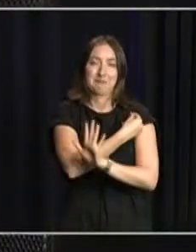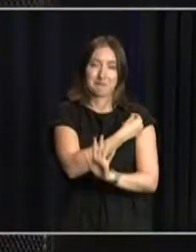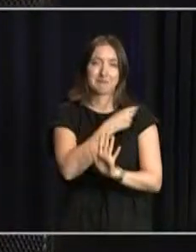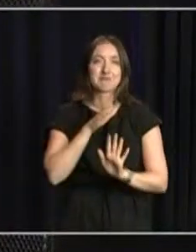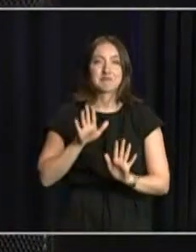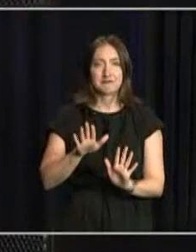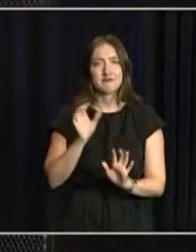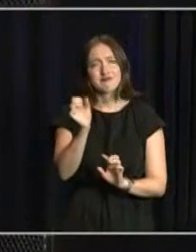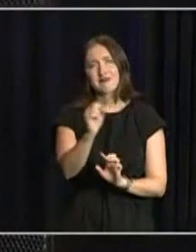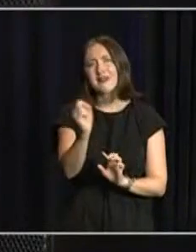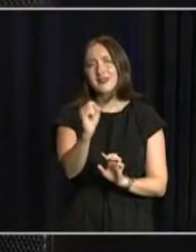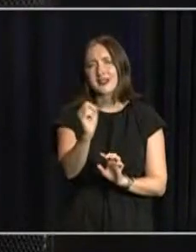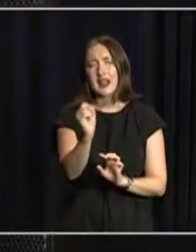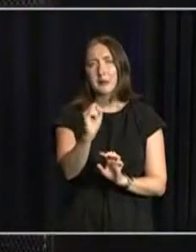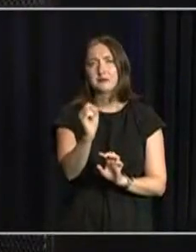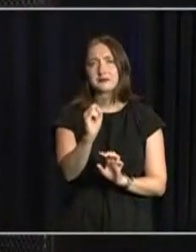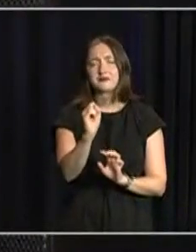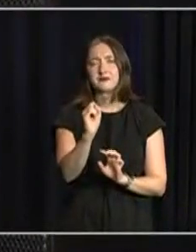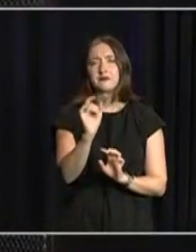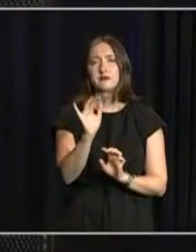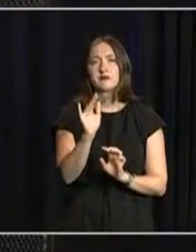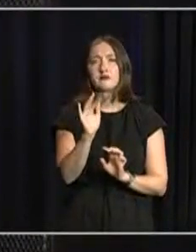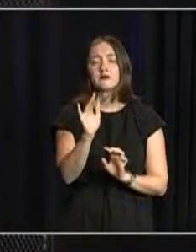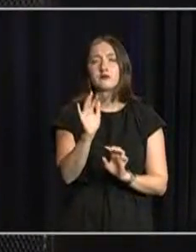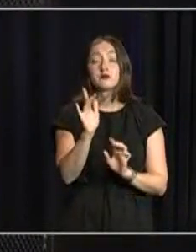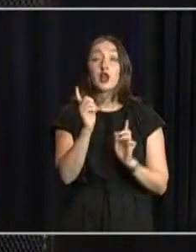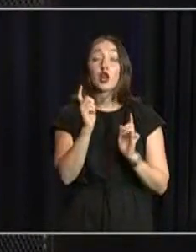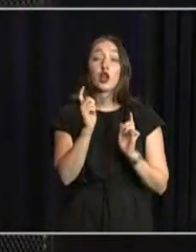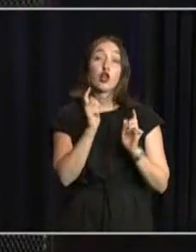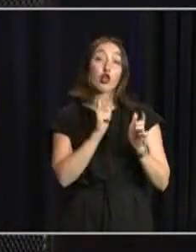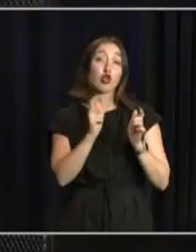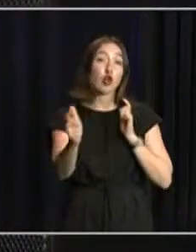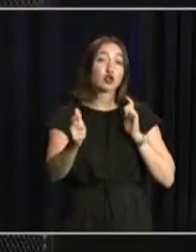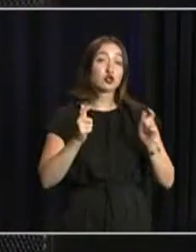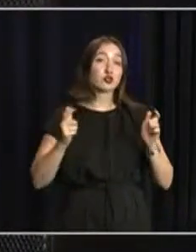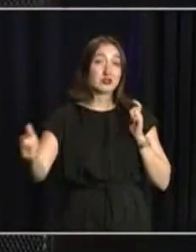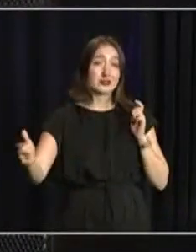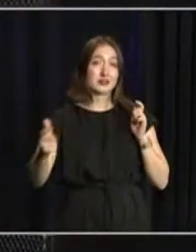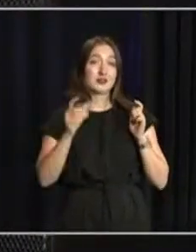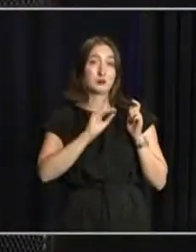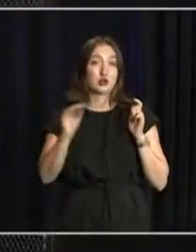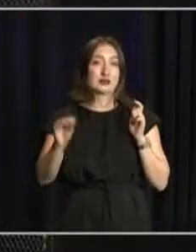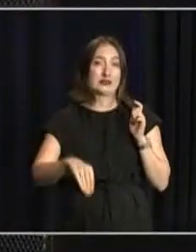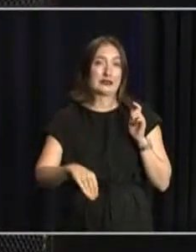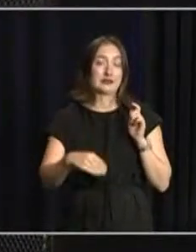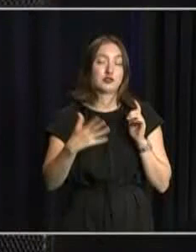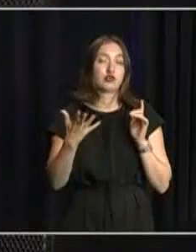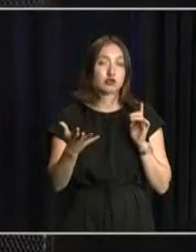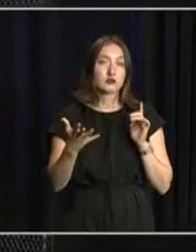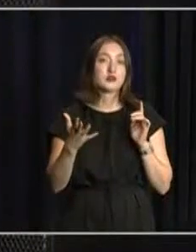Yeah, let's oh the largest percentage. The largest number of people